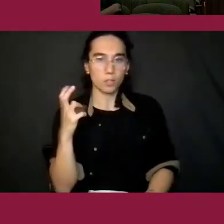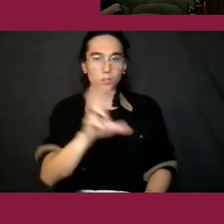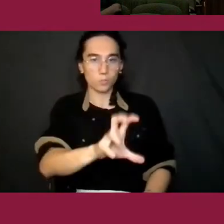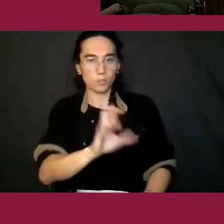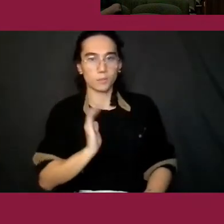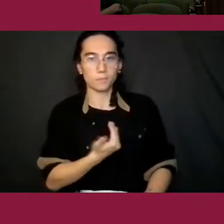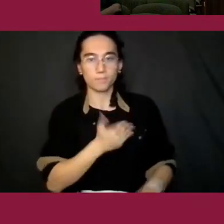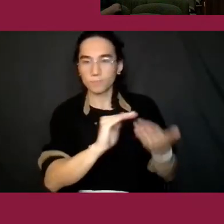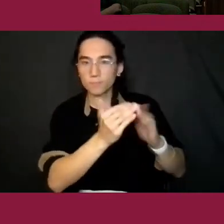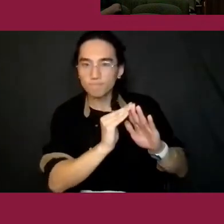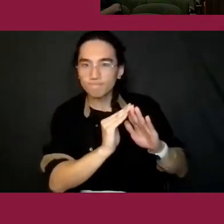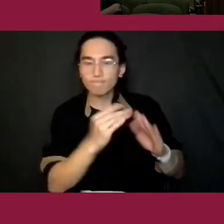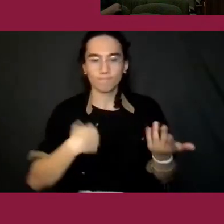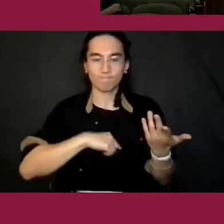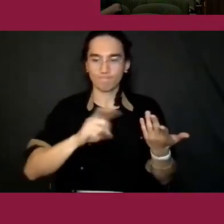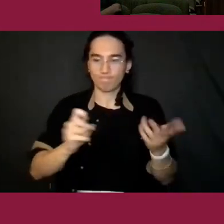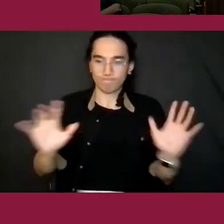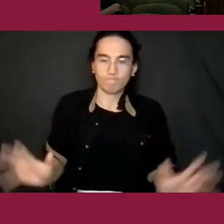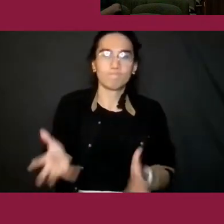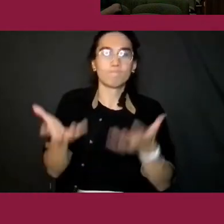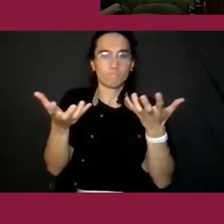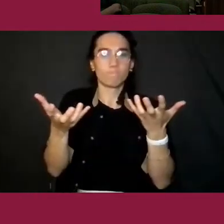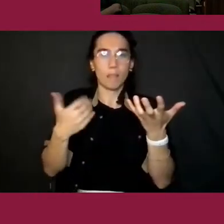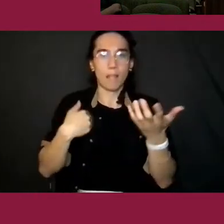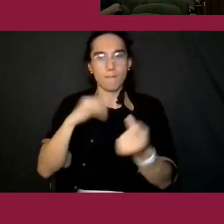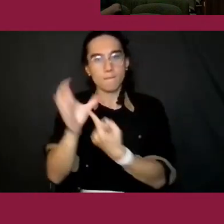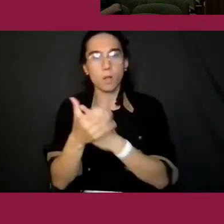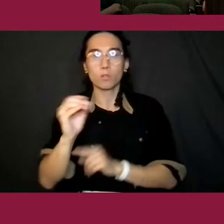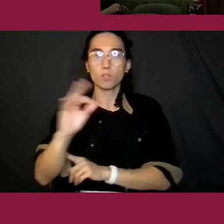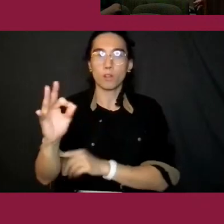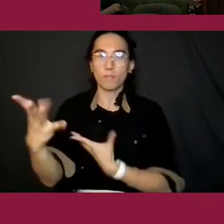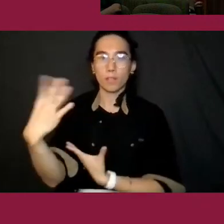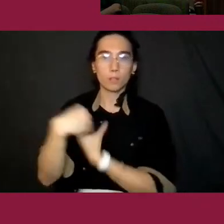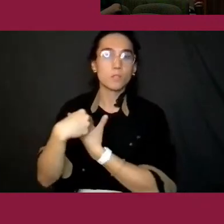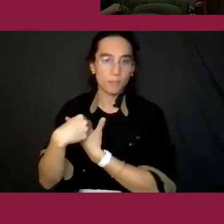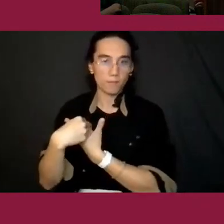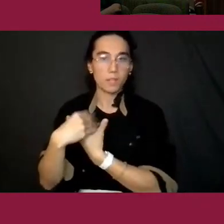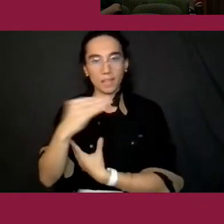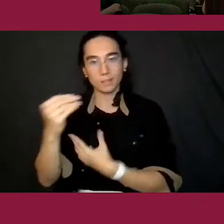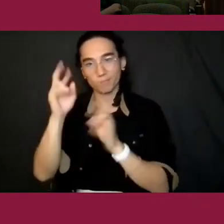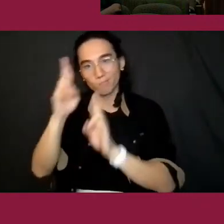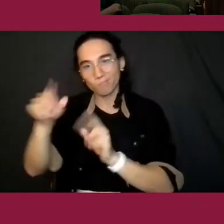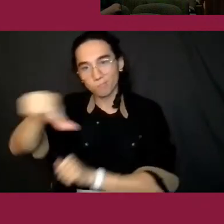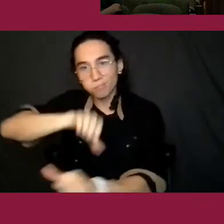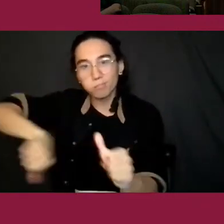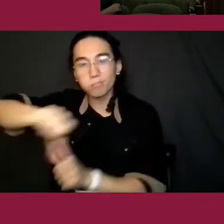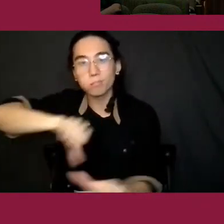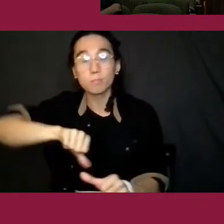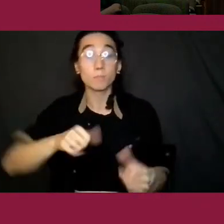respect that we all do participate in here at AVC. We are about halfway through the fall semester. Things are progressing.